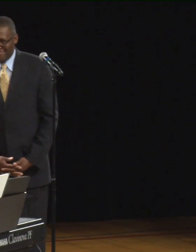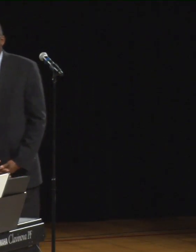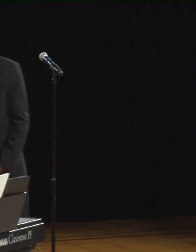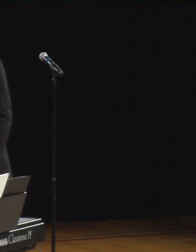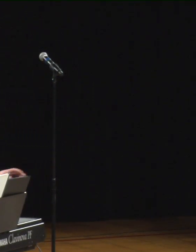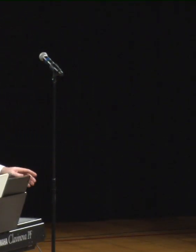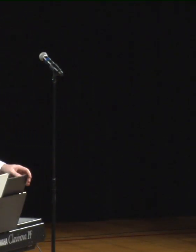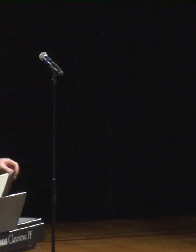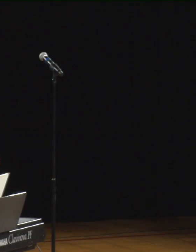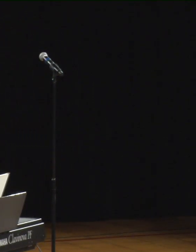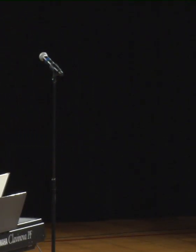THANK YOU.